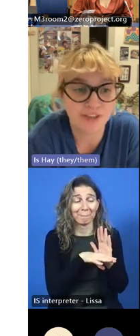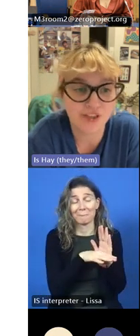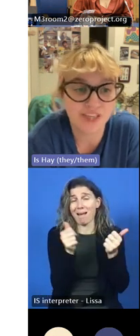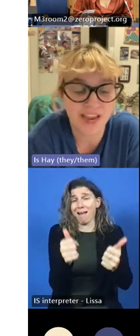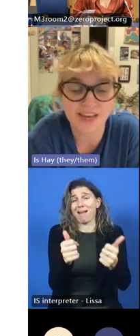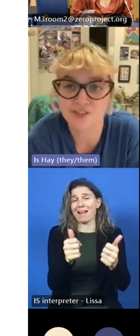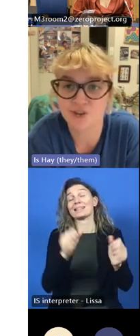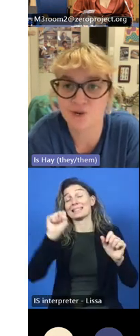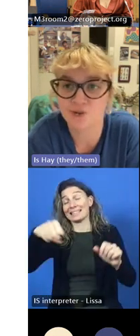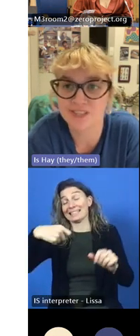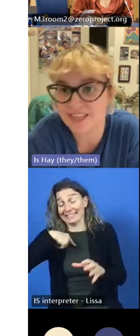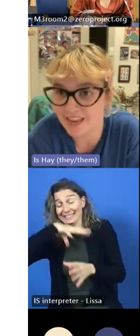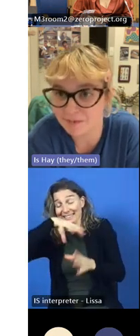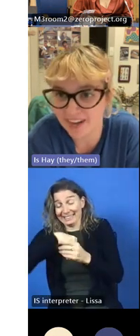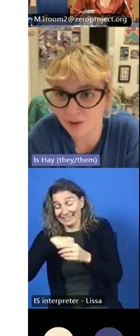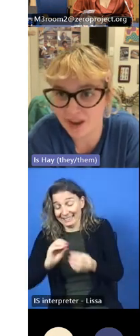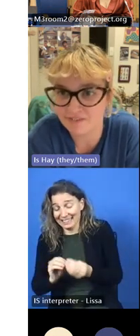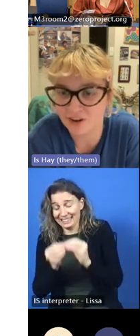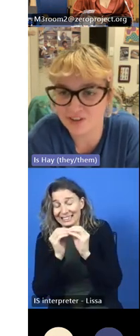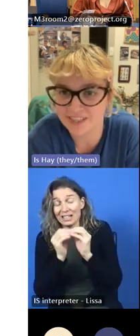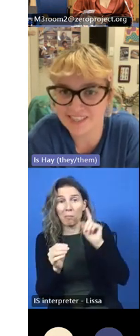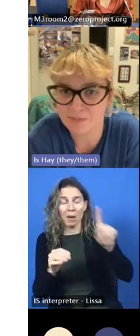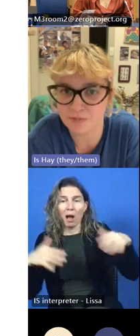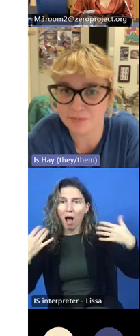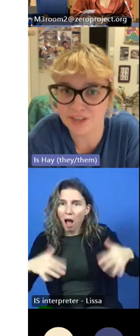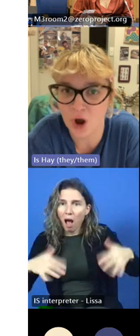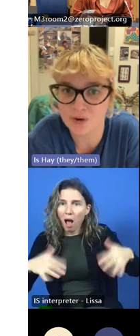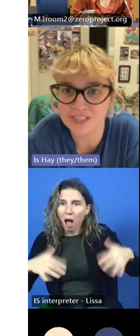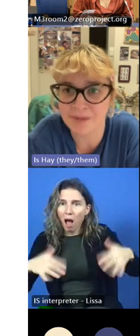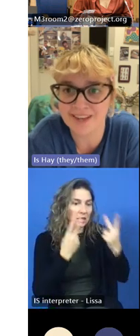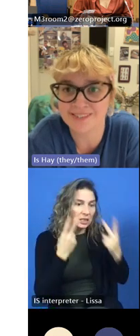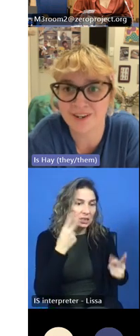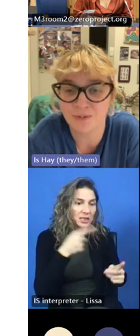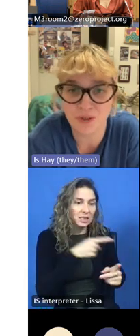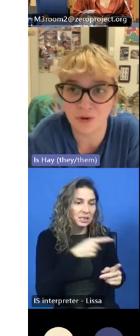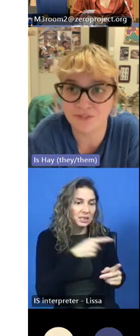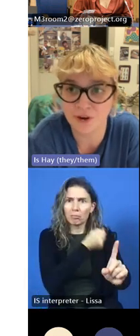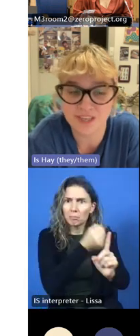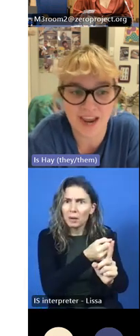privilege to see the impact we have on young disabled people and hold a space will be all